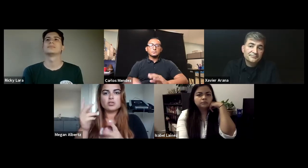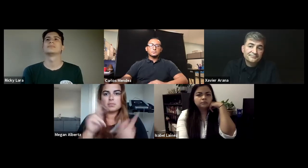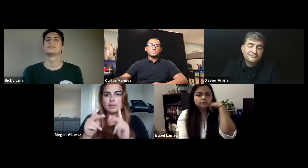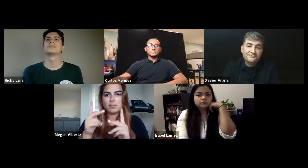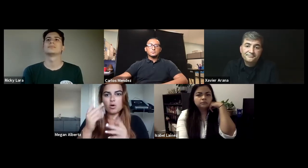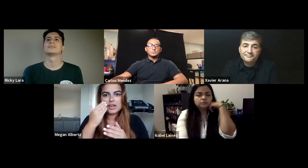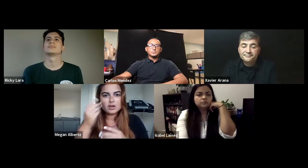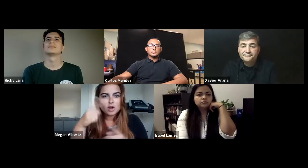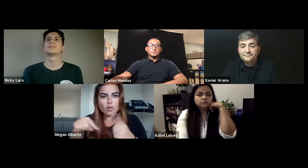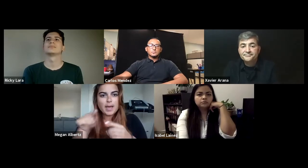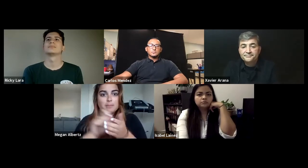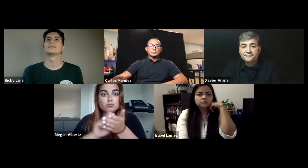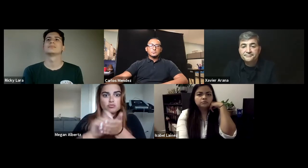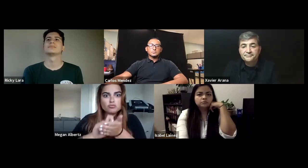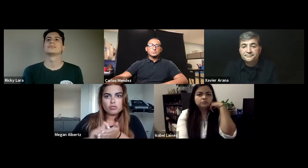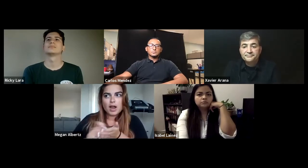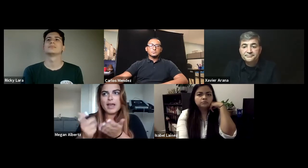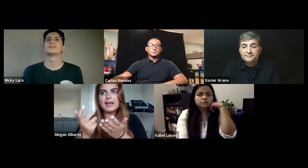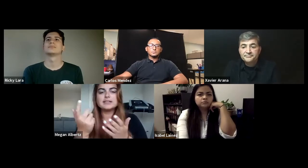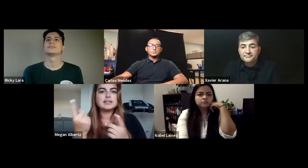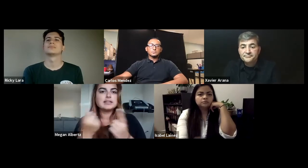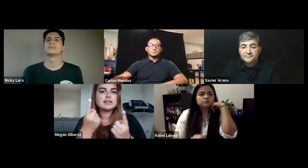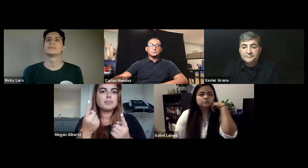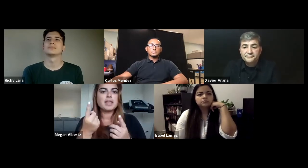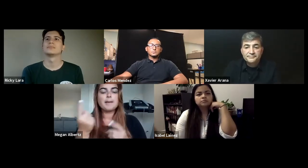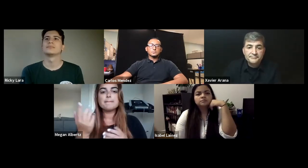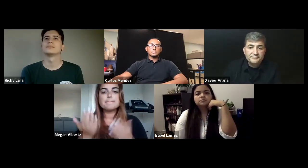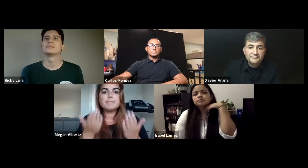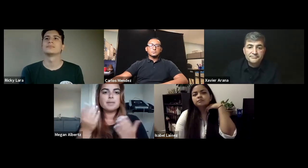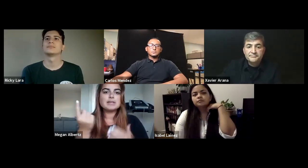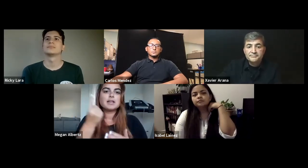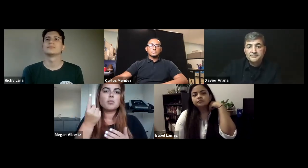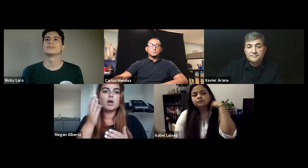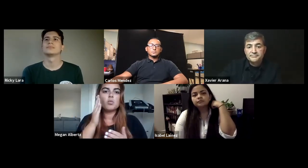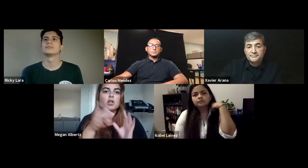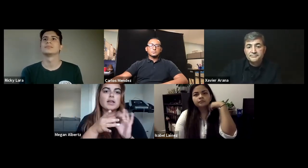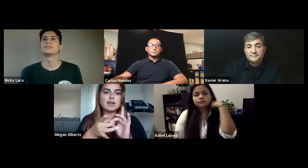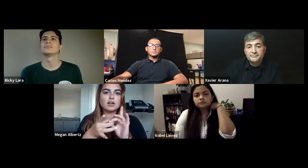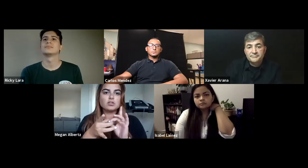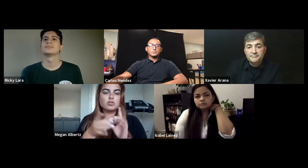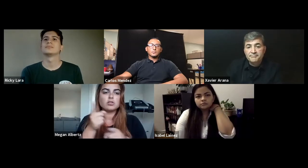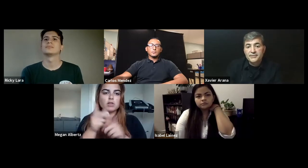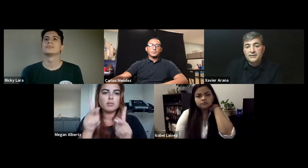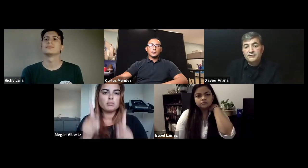asking family members to, you know, maybe propose something,